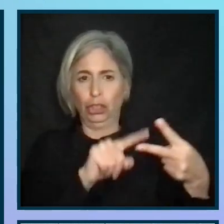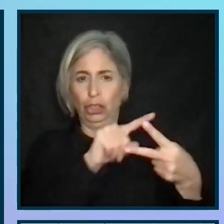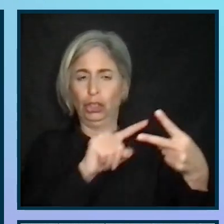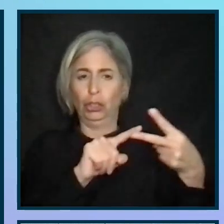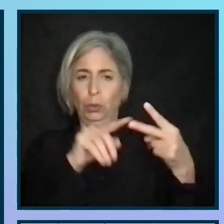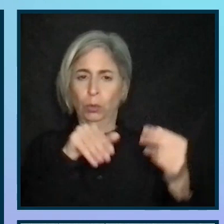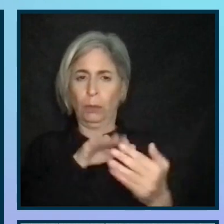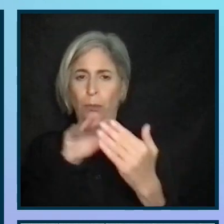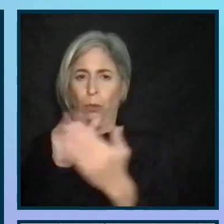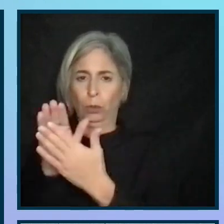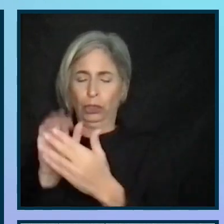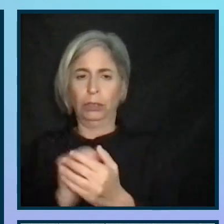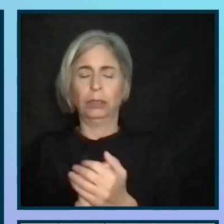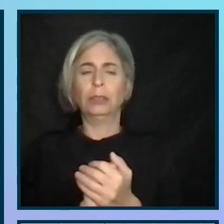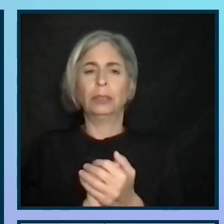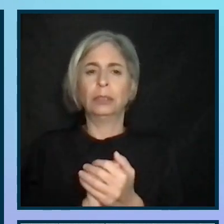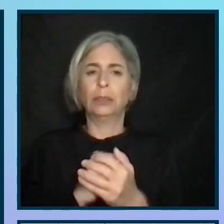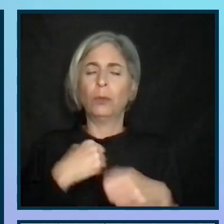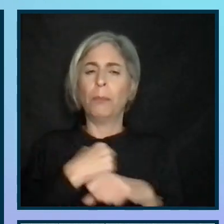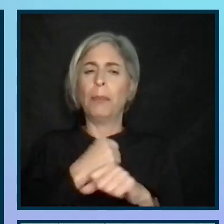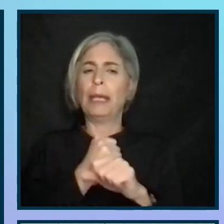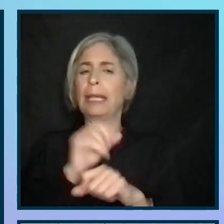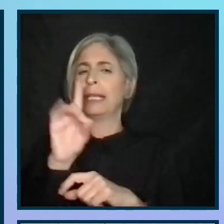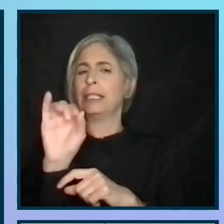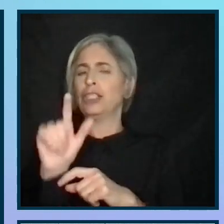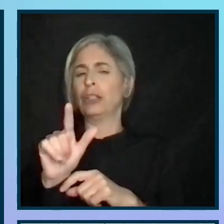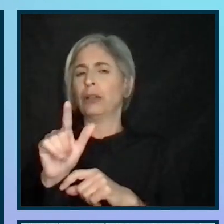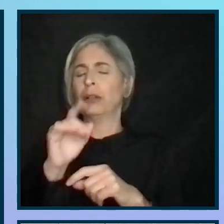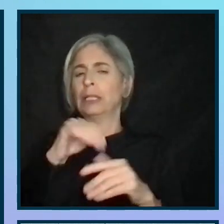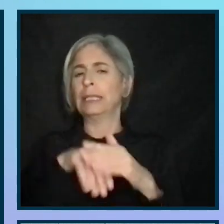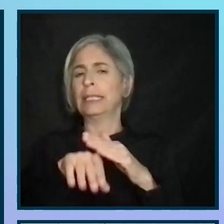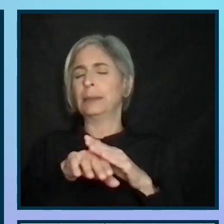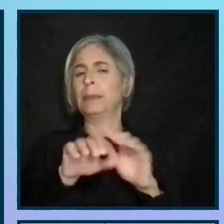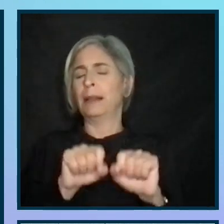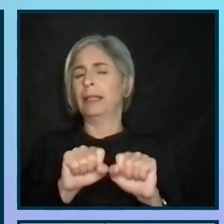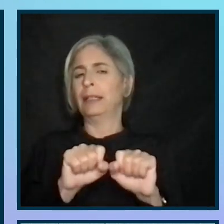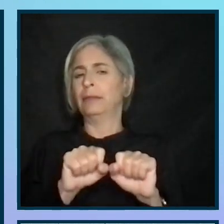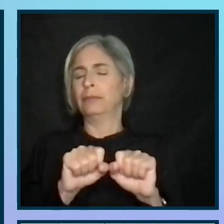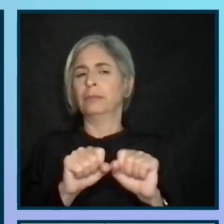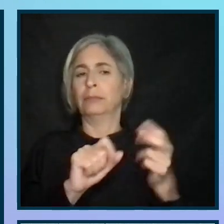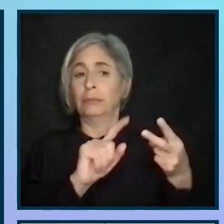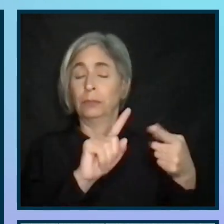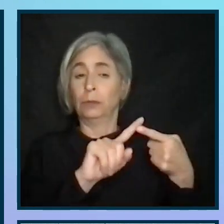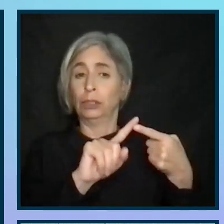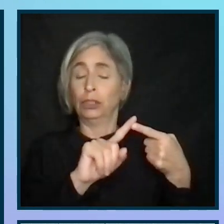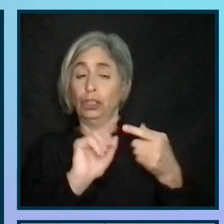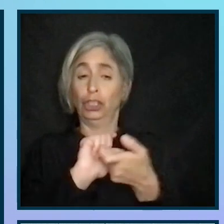when looking to make their digital content accessible. One is to remediate the issues that exist